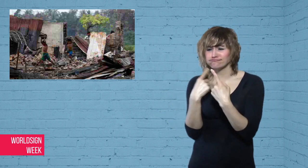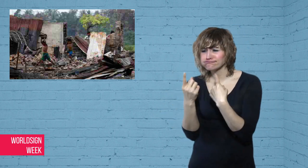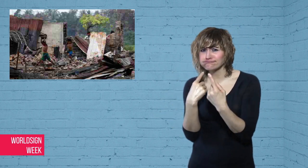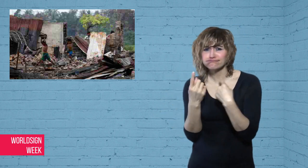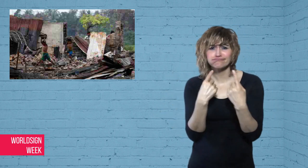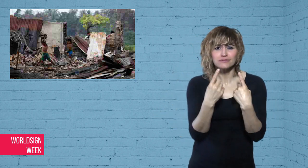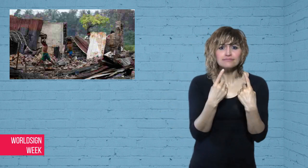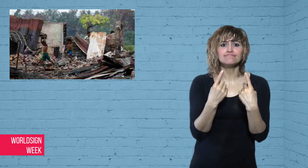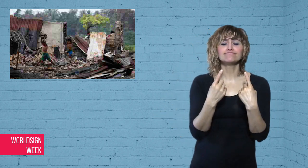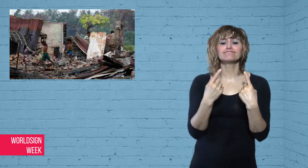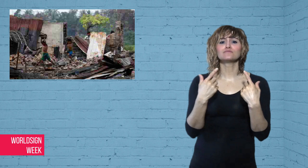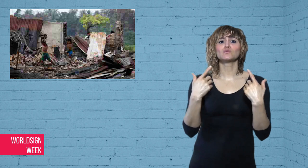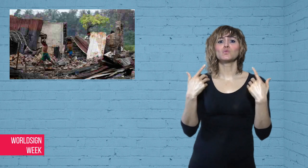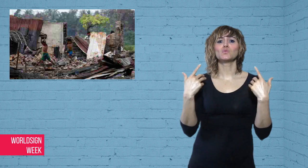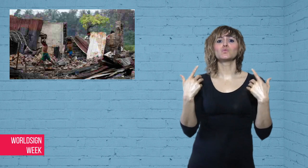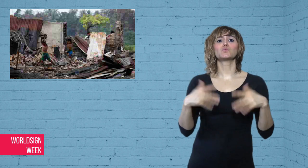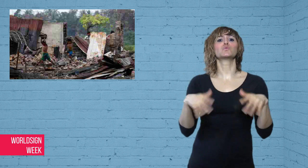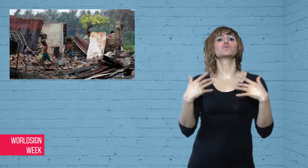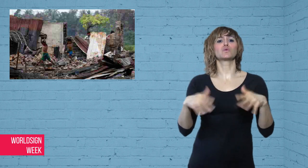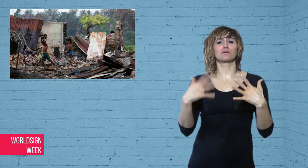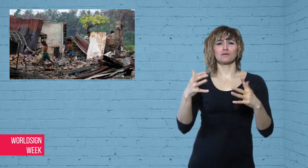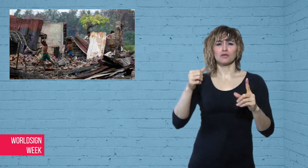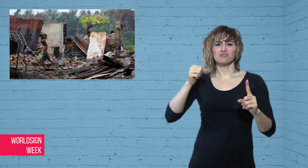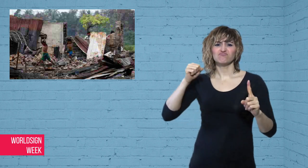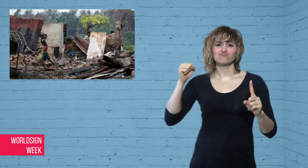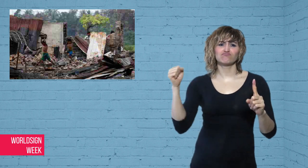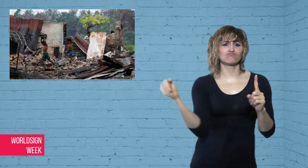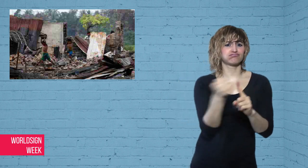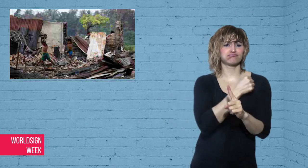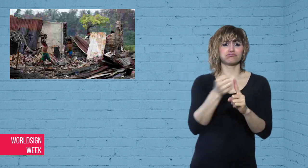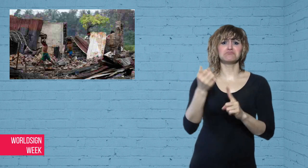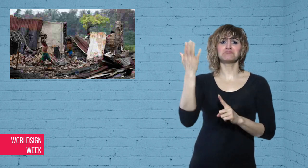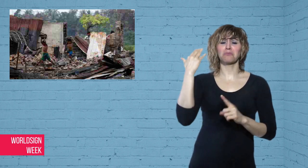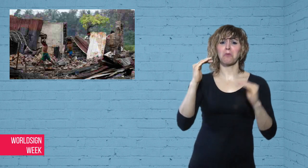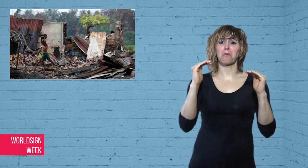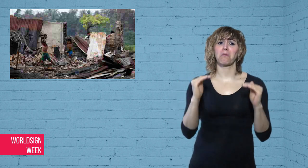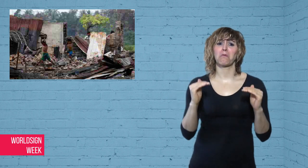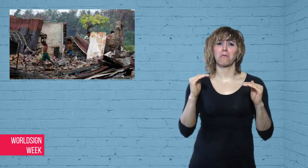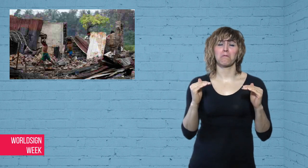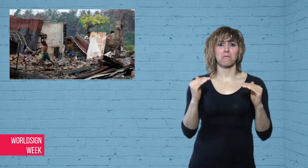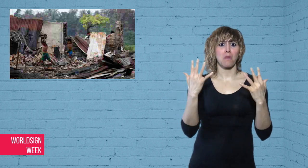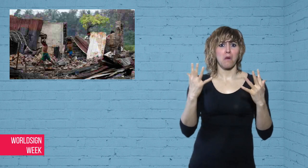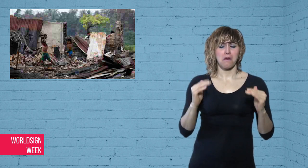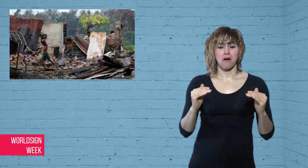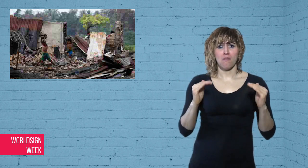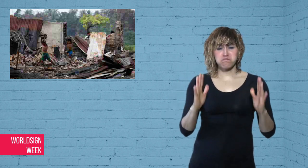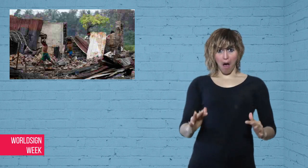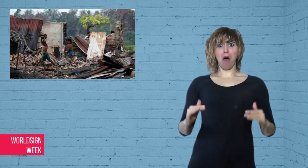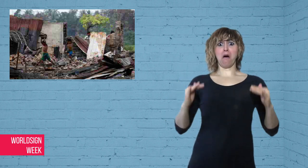said there was an upsurge in